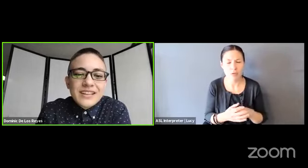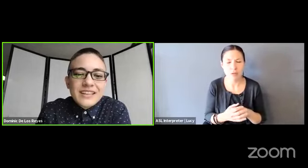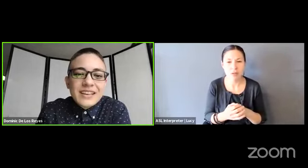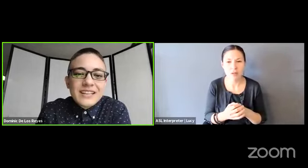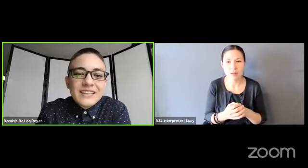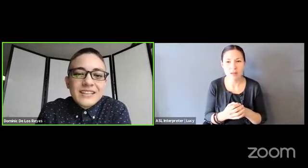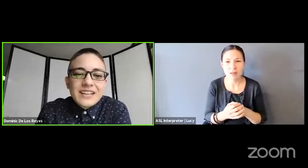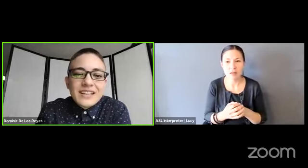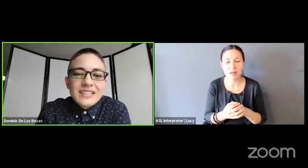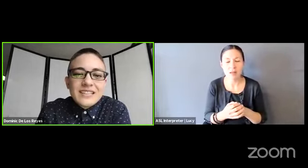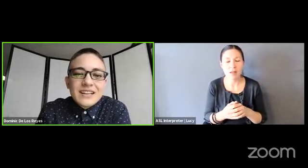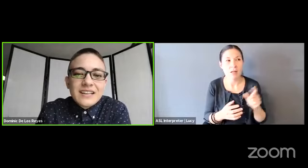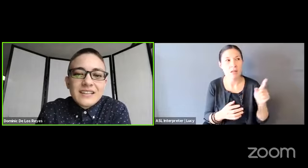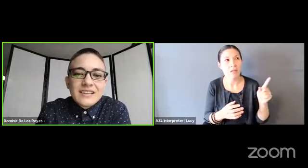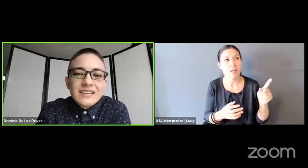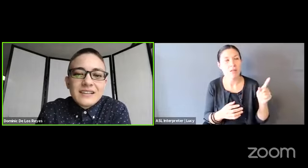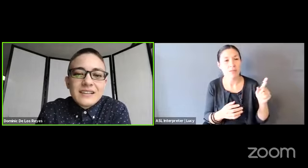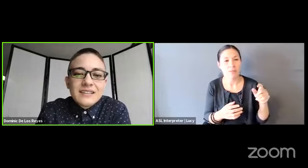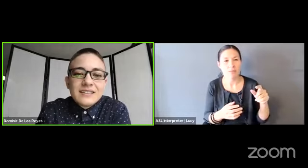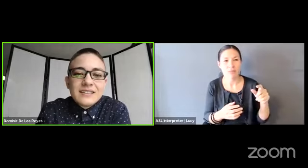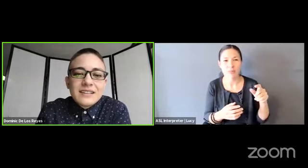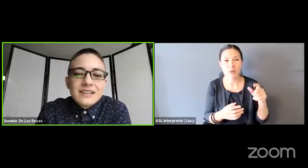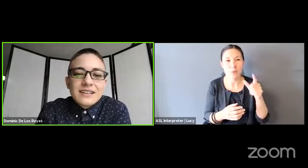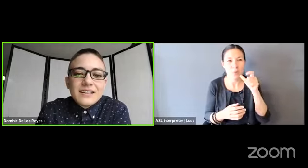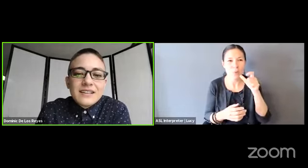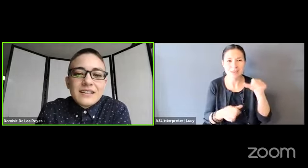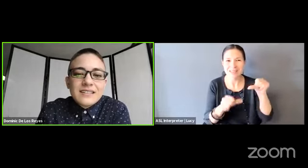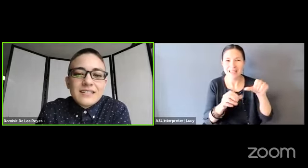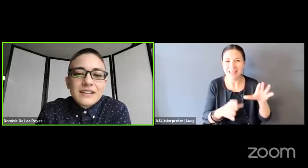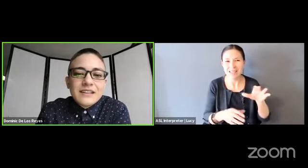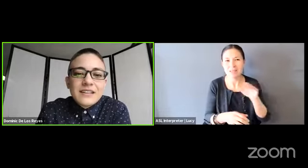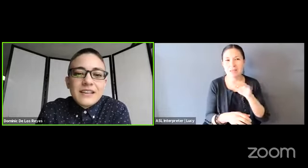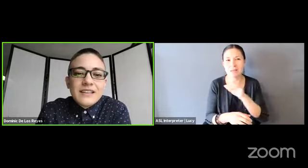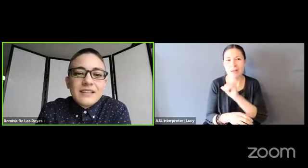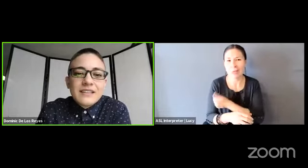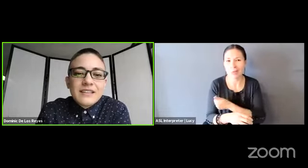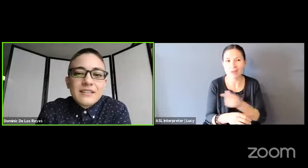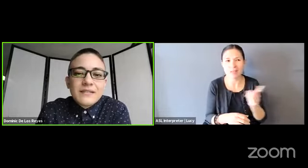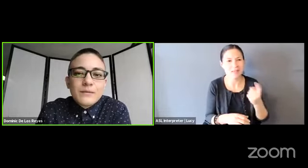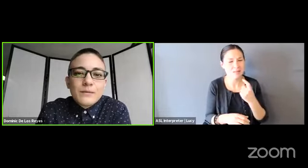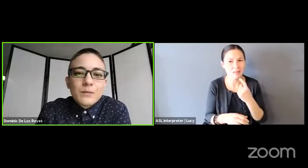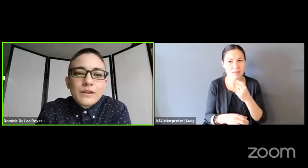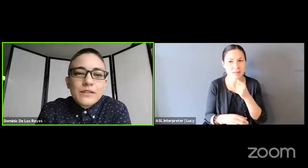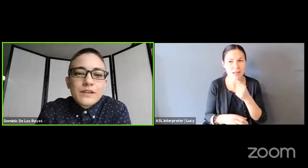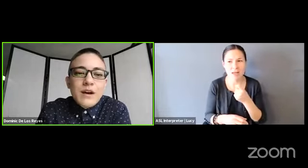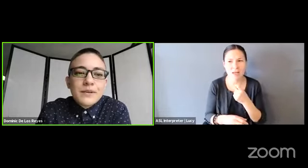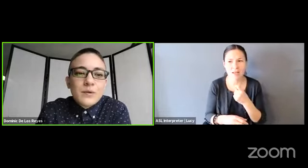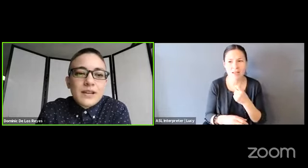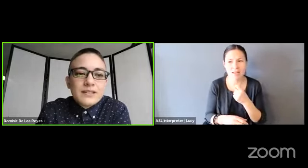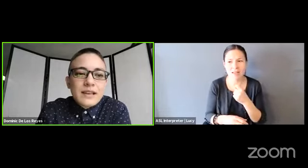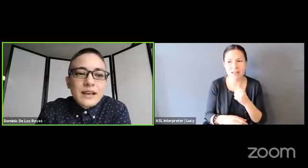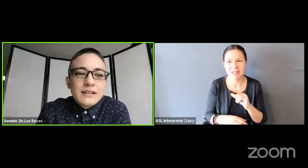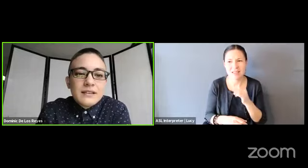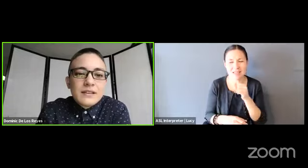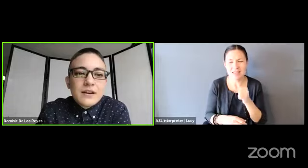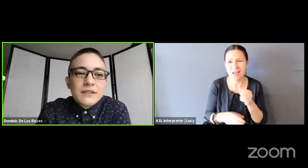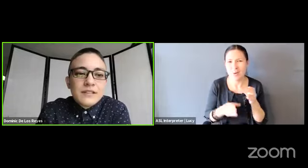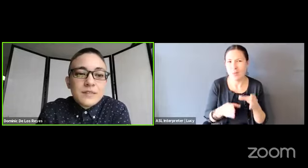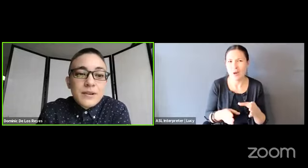The authorities are saying that's not necessarily one of the common ways that COVID is spread